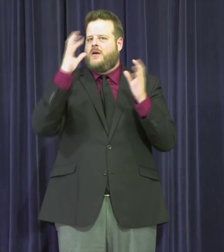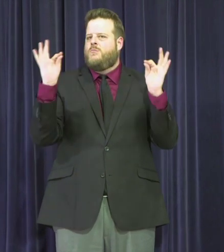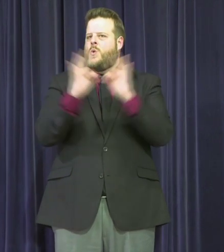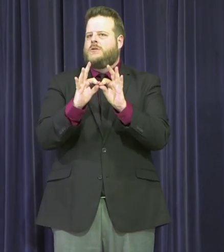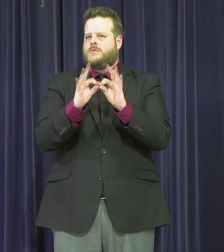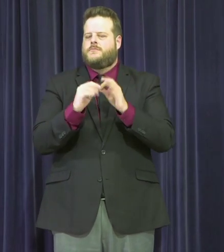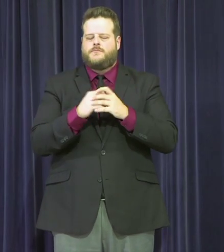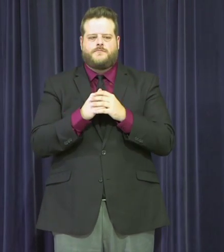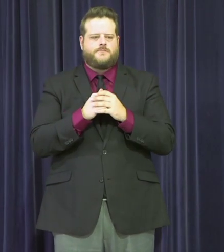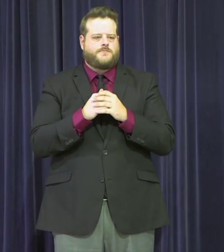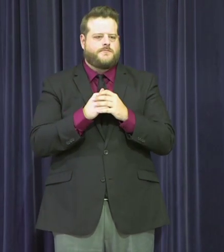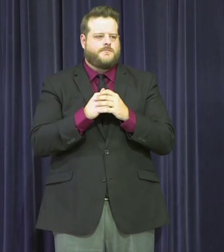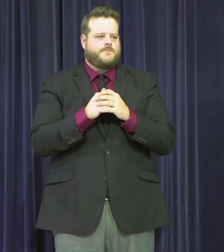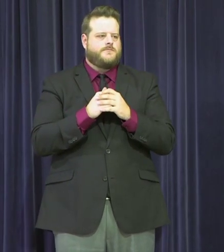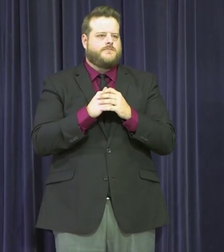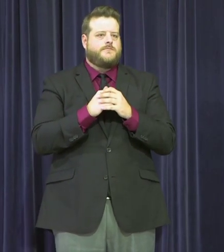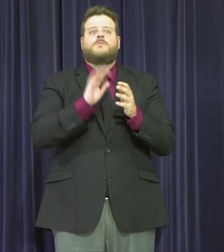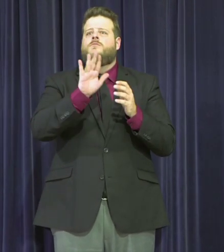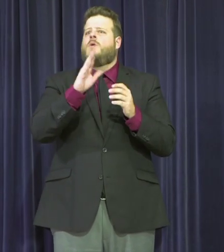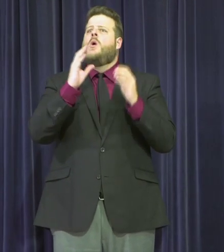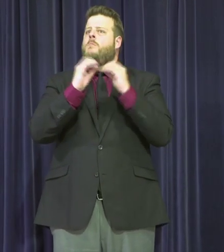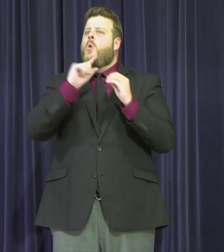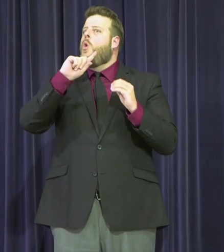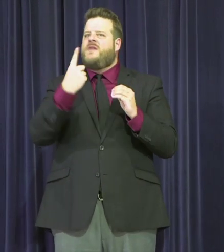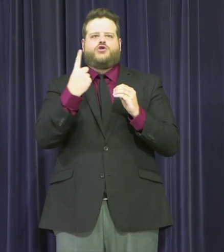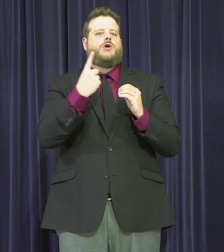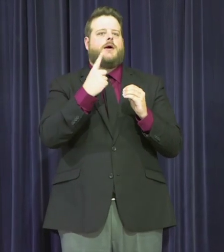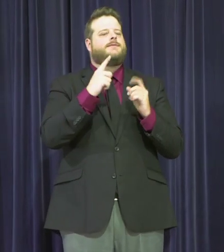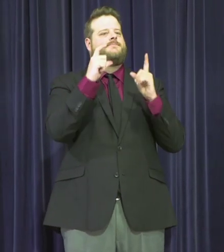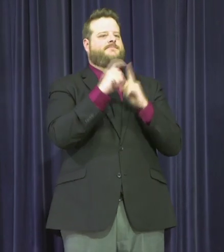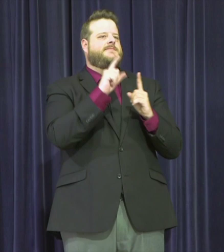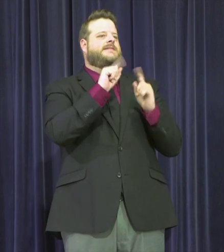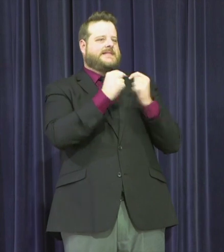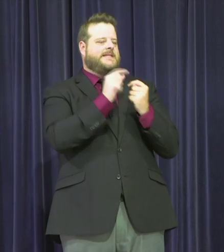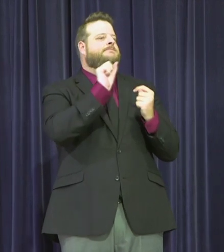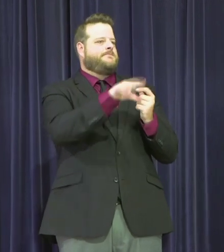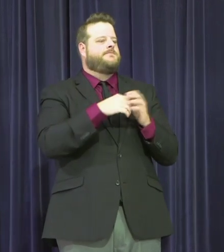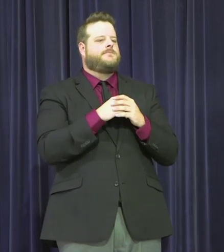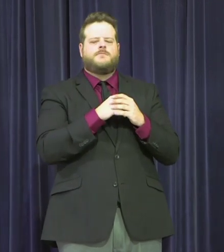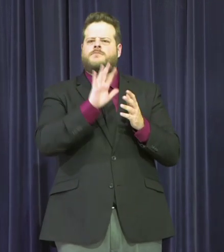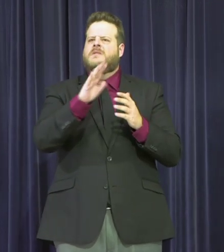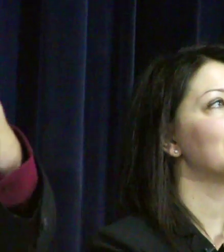And it will be more than saying it. You have to live it. So here's what I mean by "team".